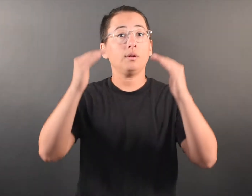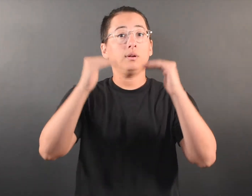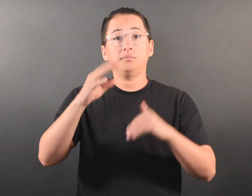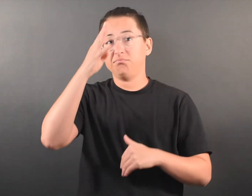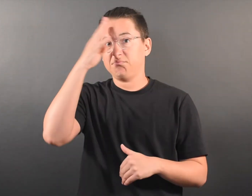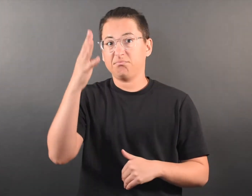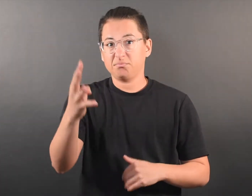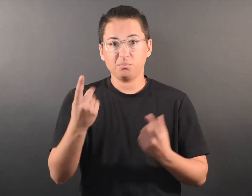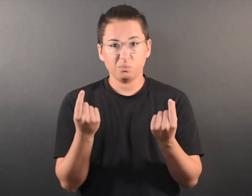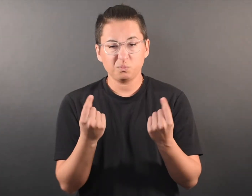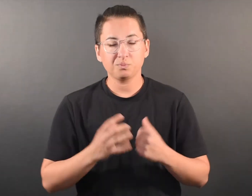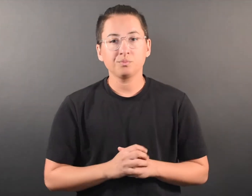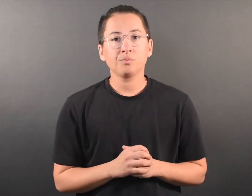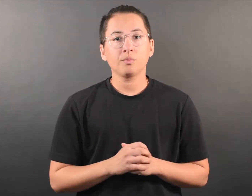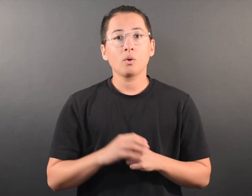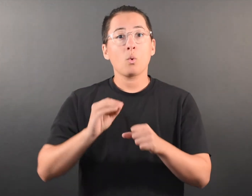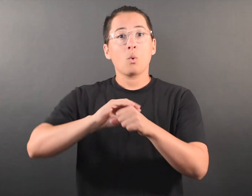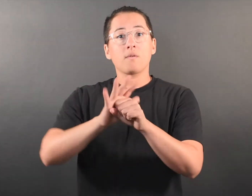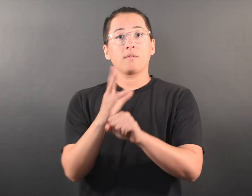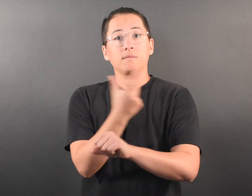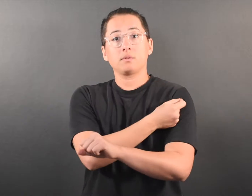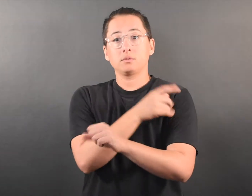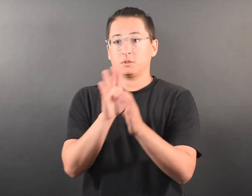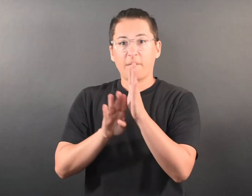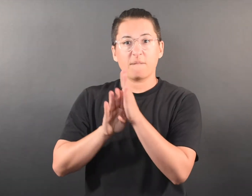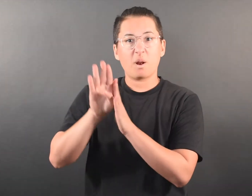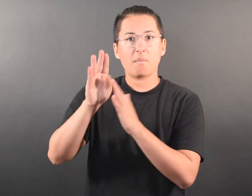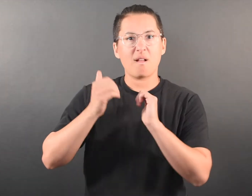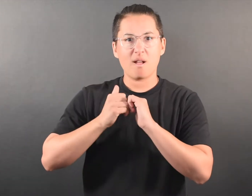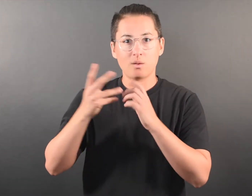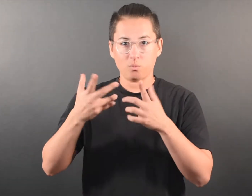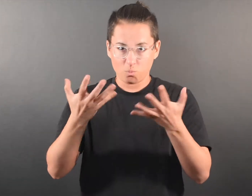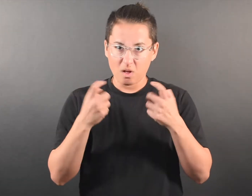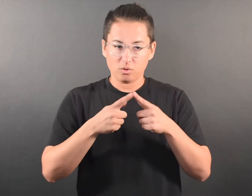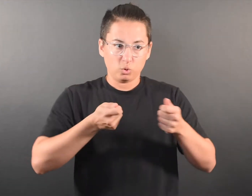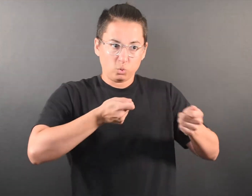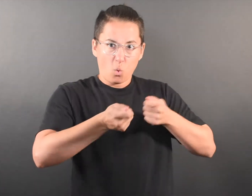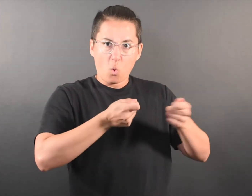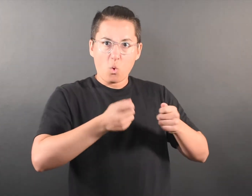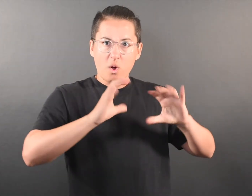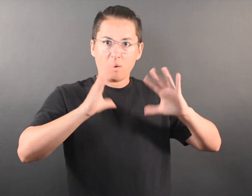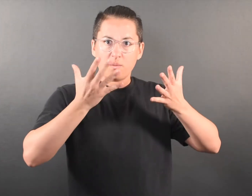Myth: The COVID-19 vaccine was developed as a way to control the general population